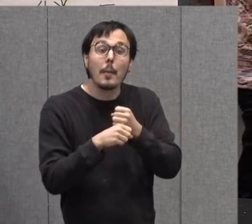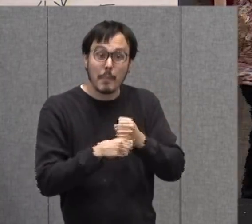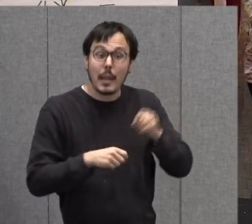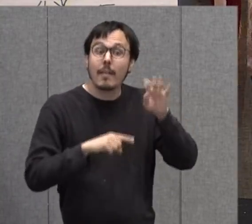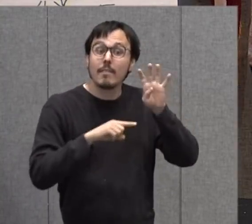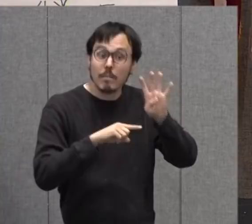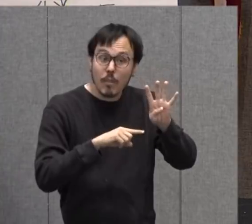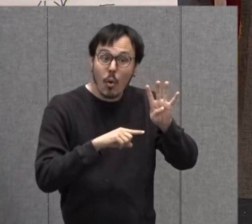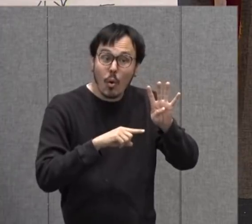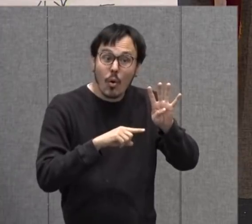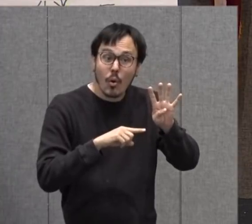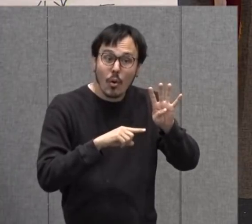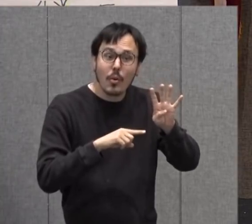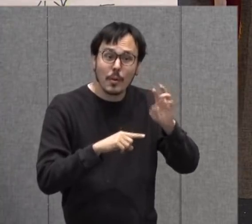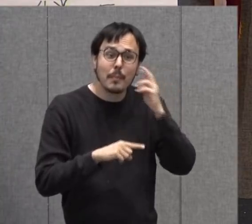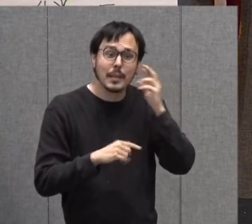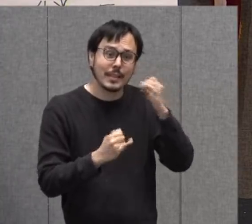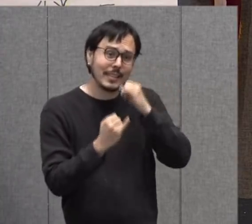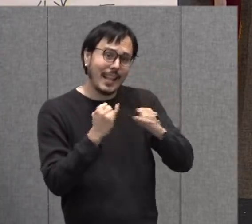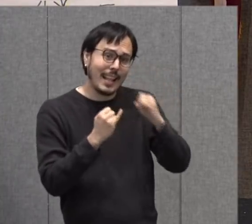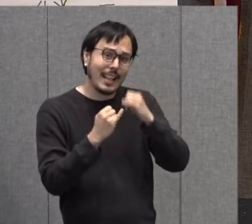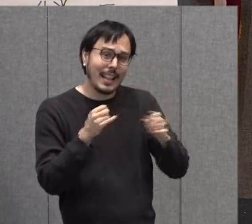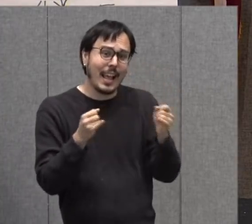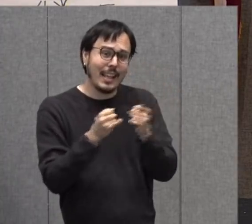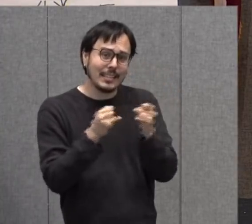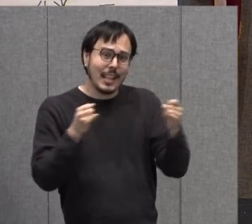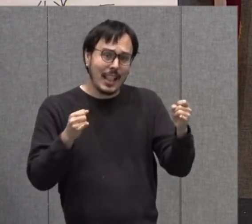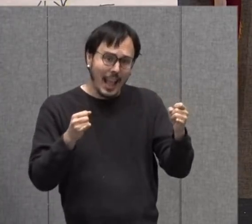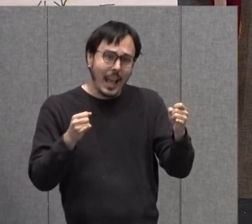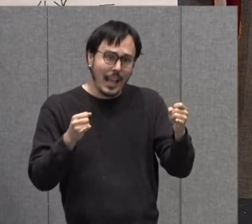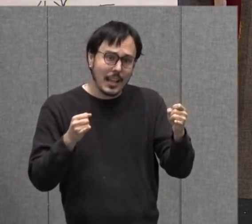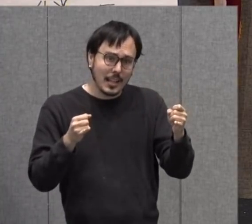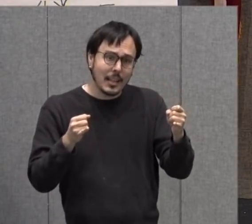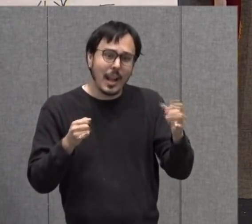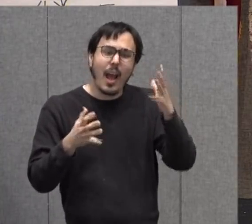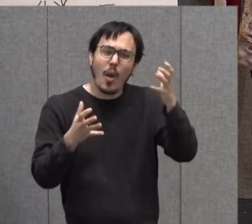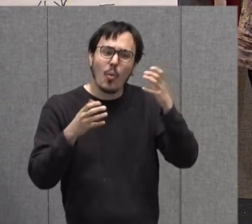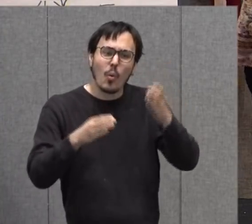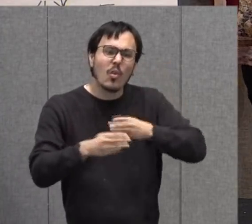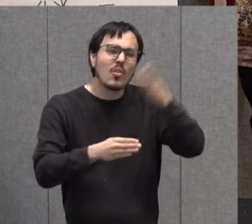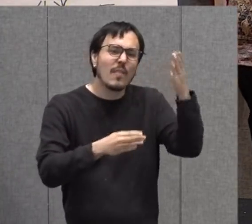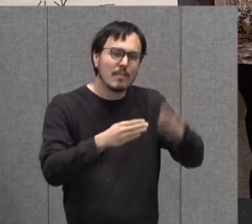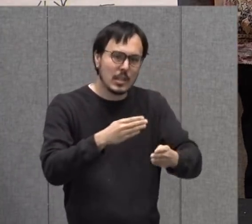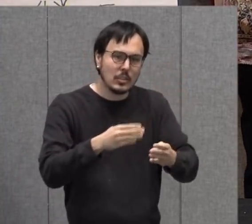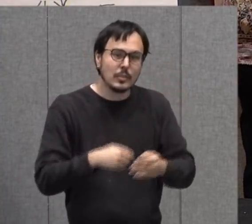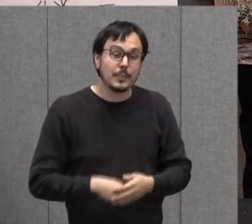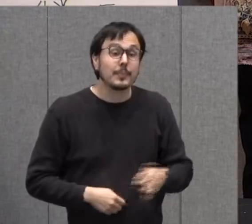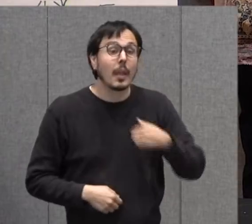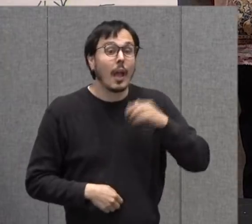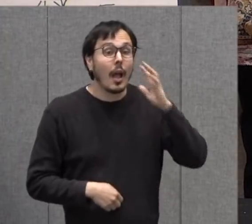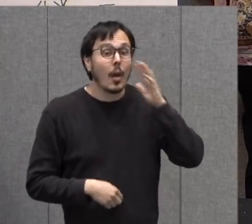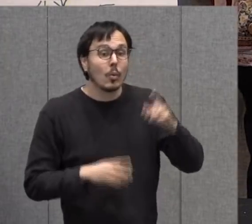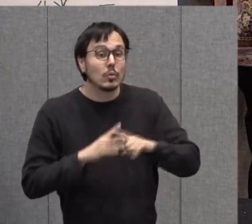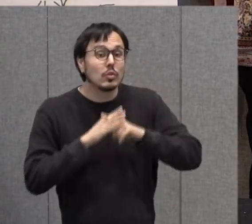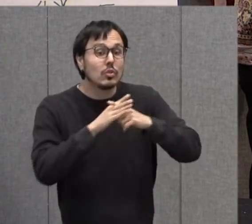because this very last line is my last to finish it off. So, I'm gonna go ahead and start with fifths.